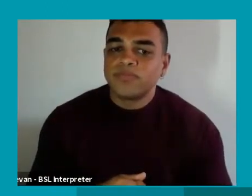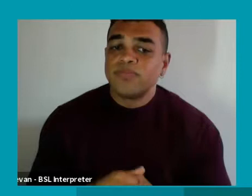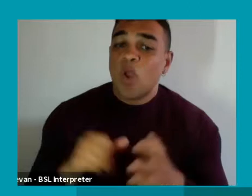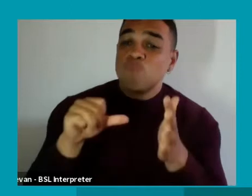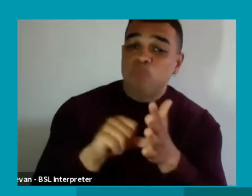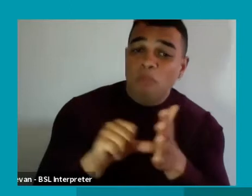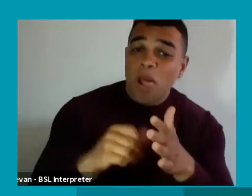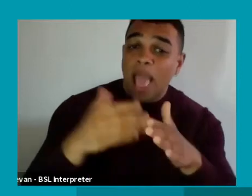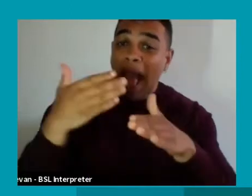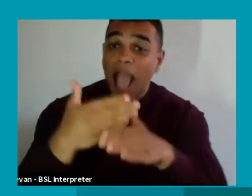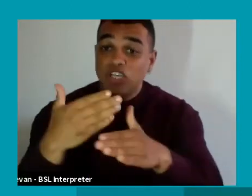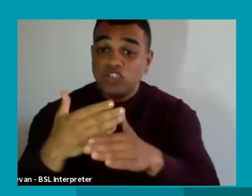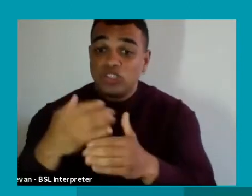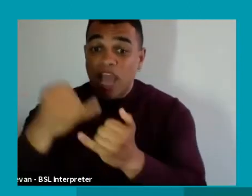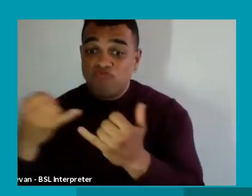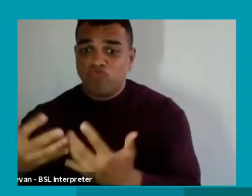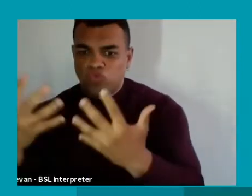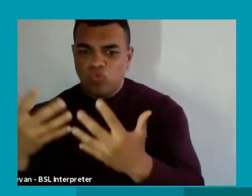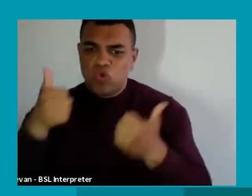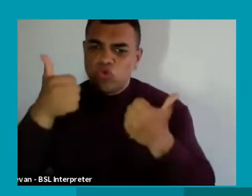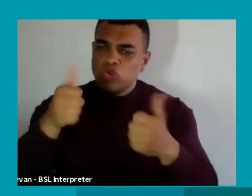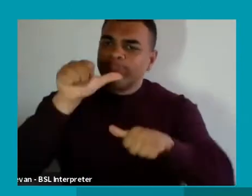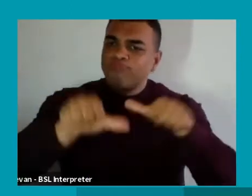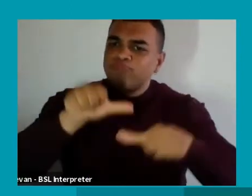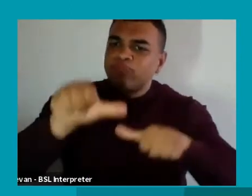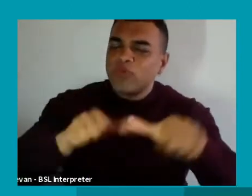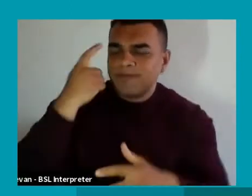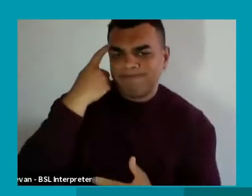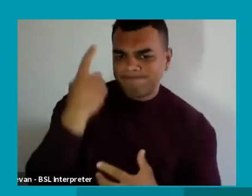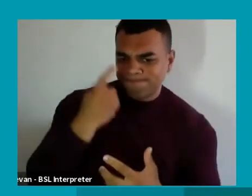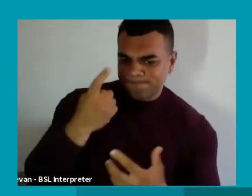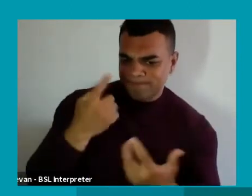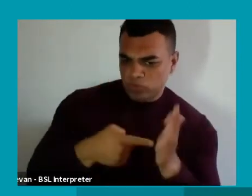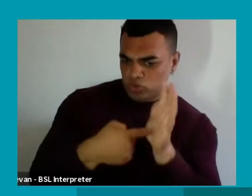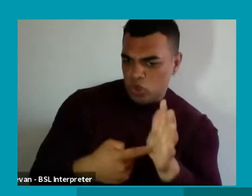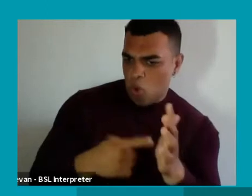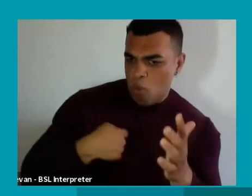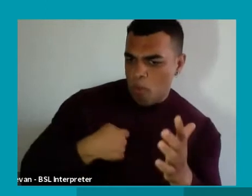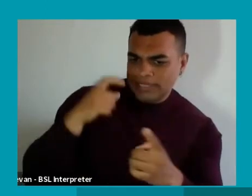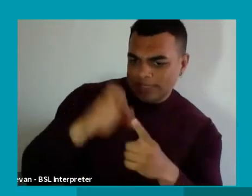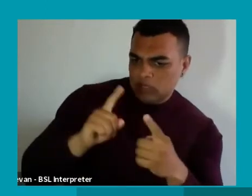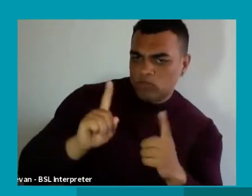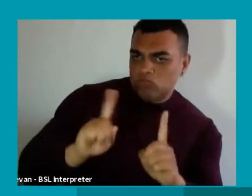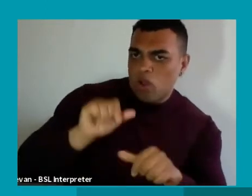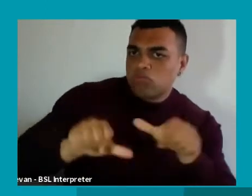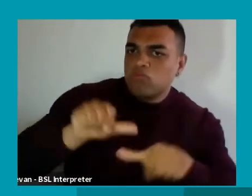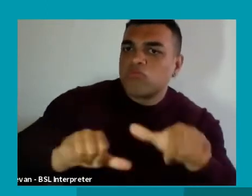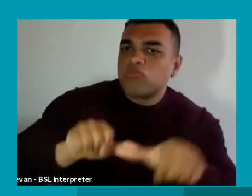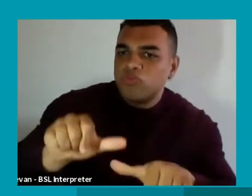you did and what happened afterwards. And employees are really interested in the action and the result part 'cause they like to know how you